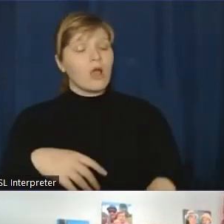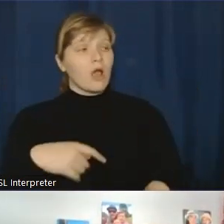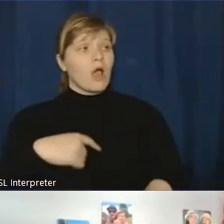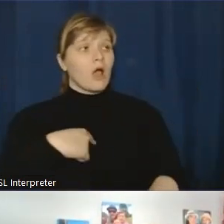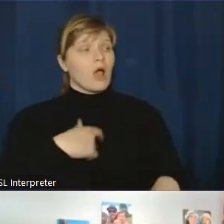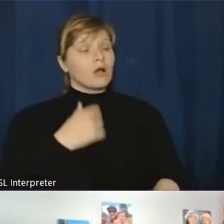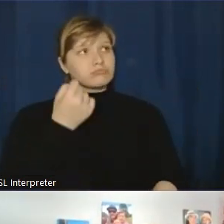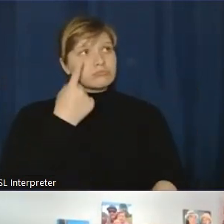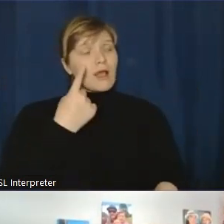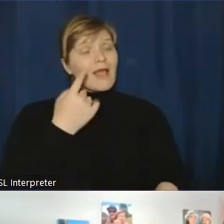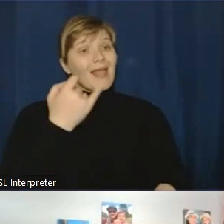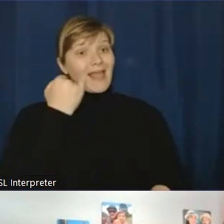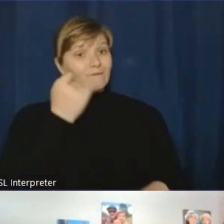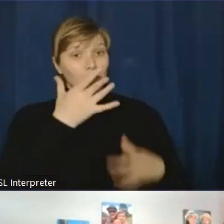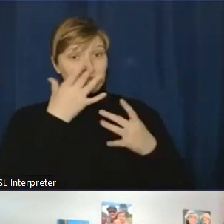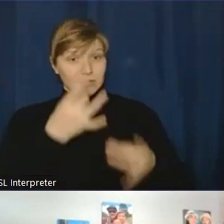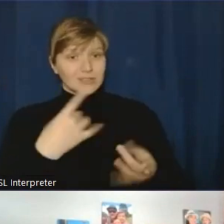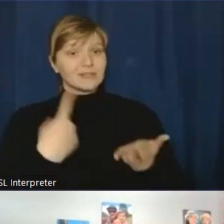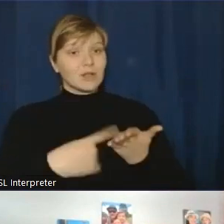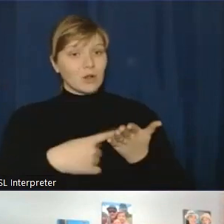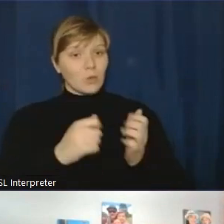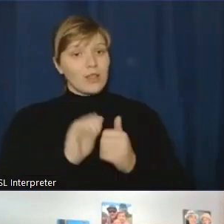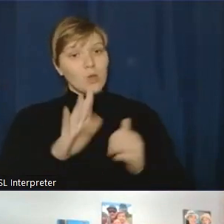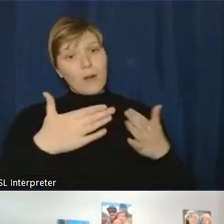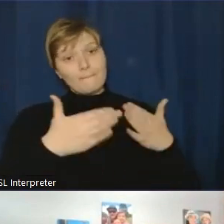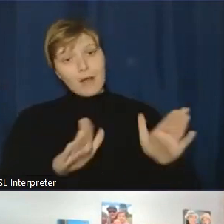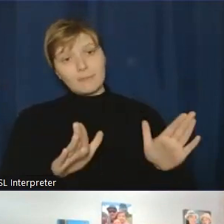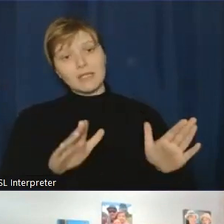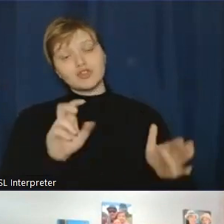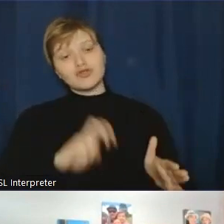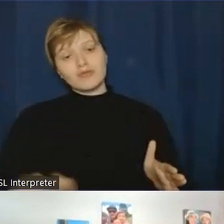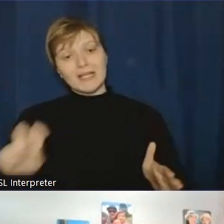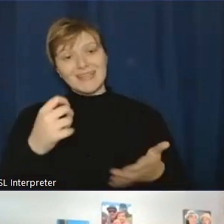your local public transit grantee, the National Center for Mobility Management has a phone number